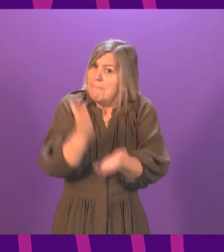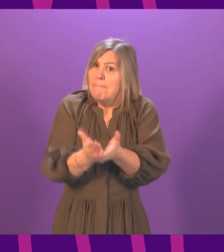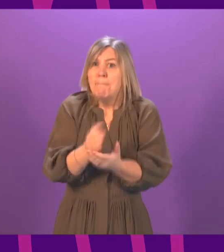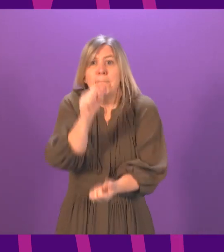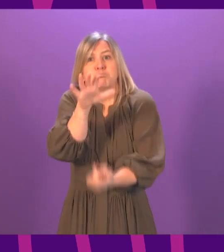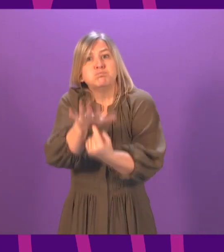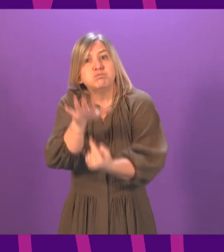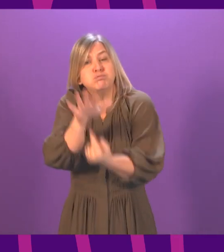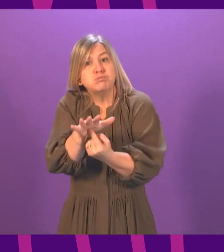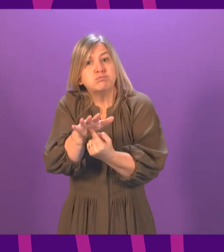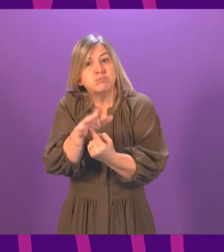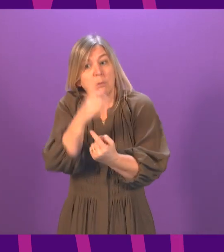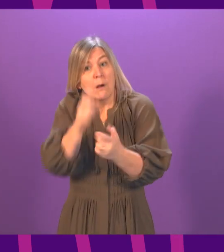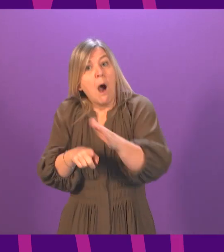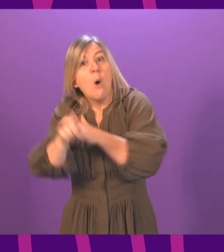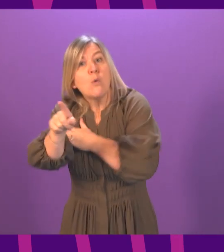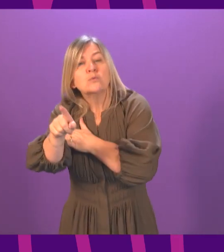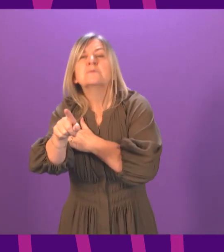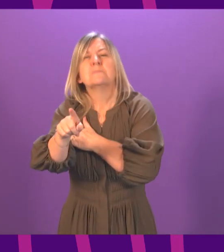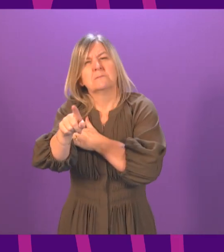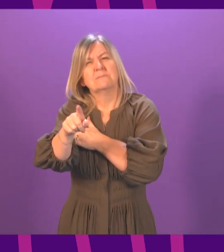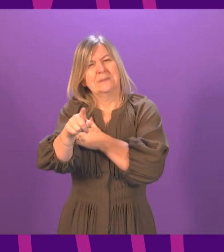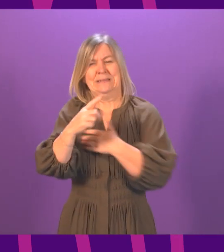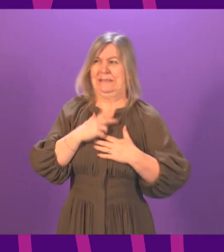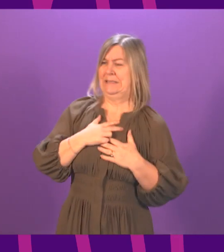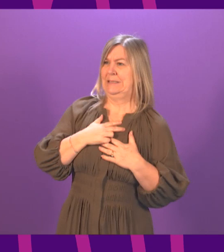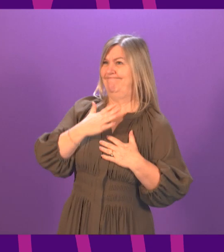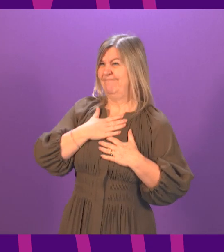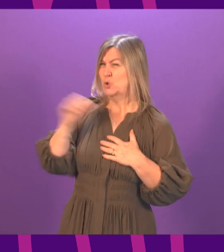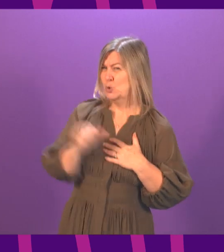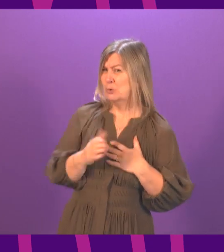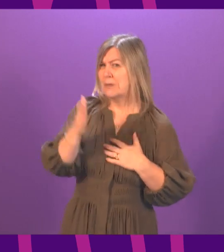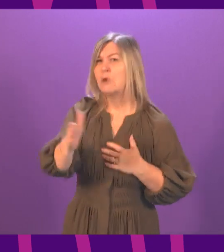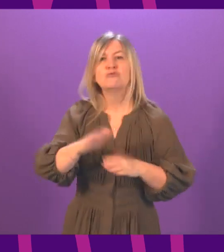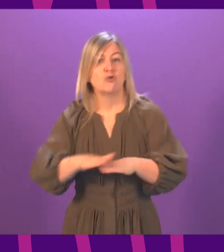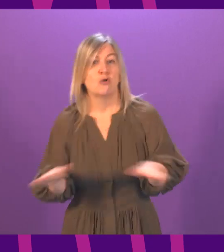and what is not. We should not have people from other households in our houses, nor should we go